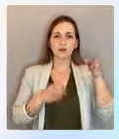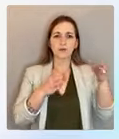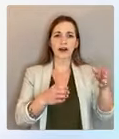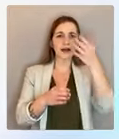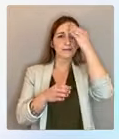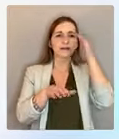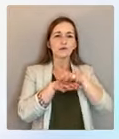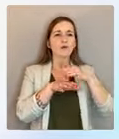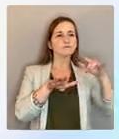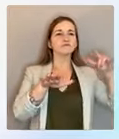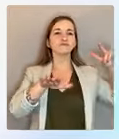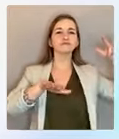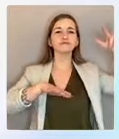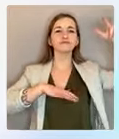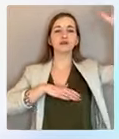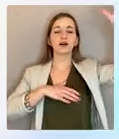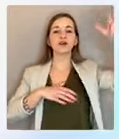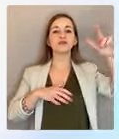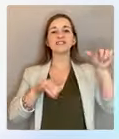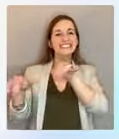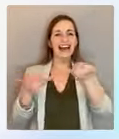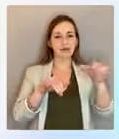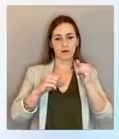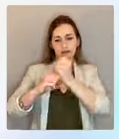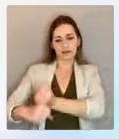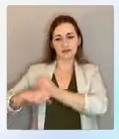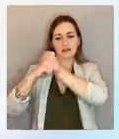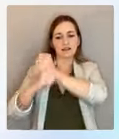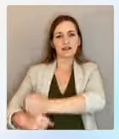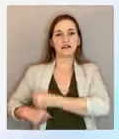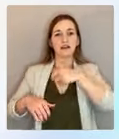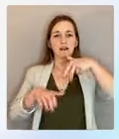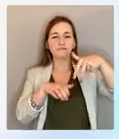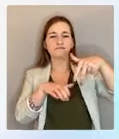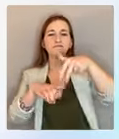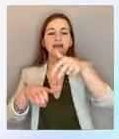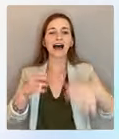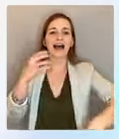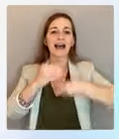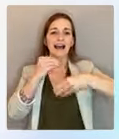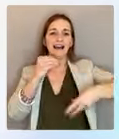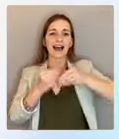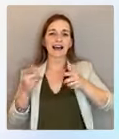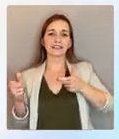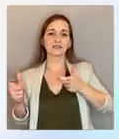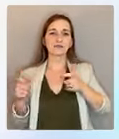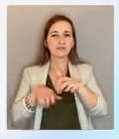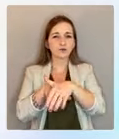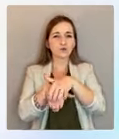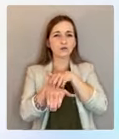And by using a ski pole that just gradually adds small bits of momentum,